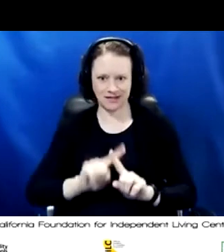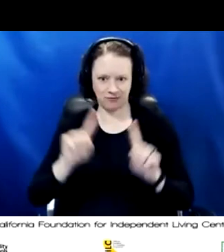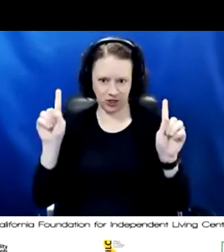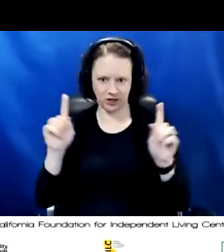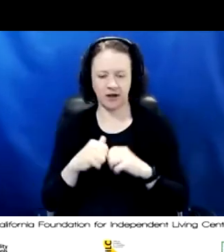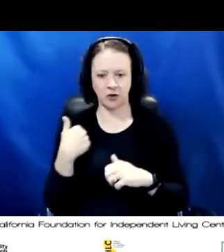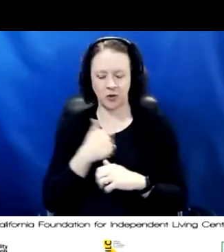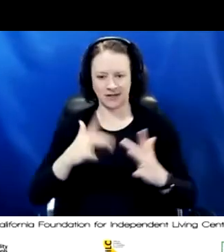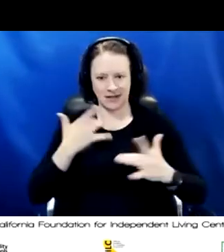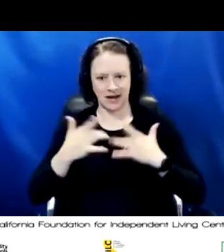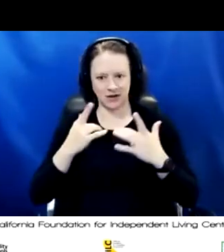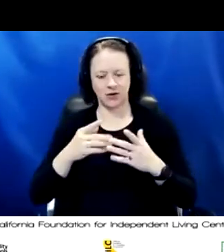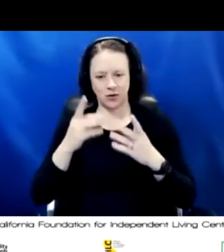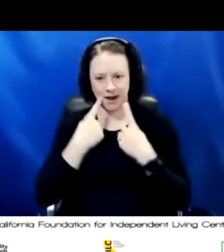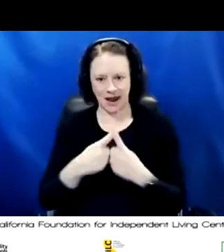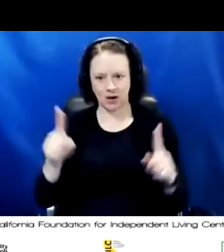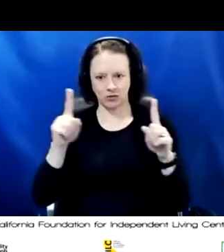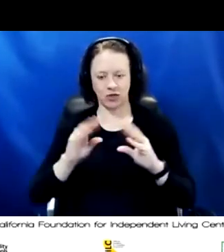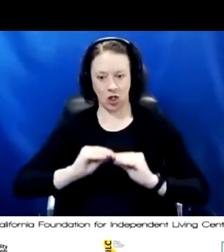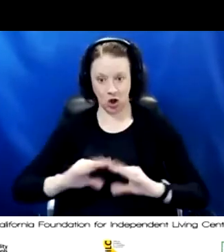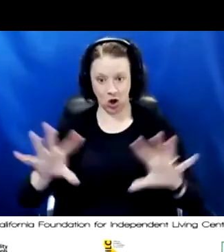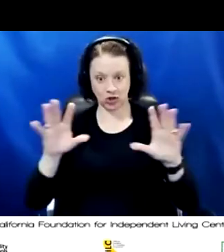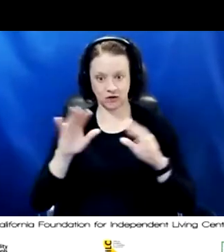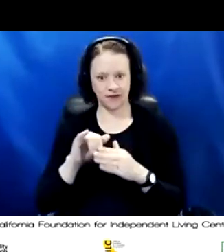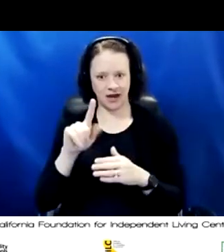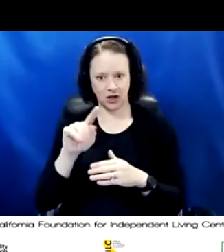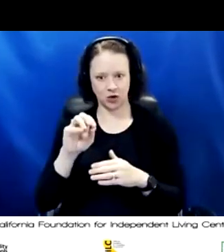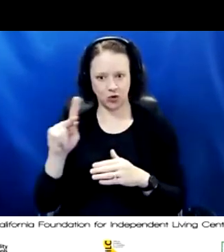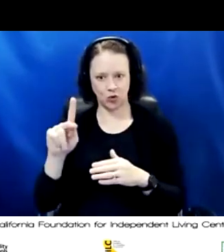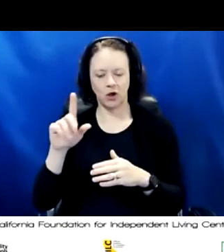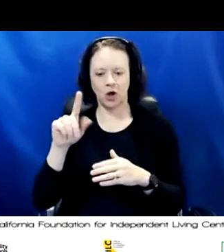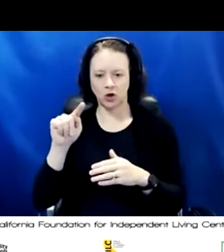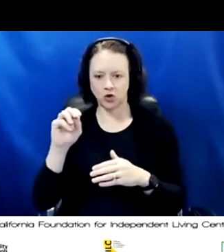of this toolkit, the launch. It is available in Spanish, translated.